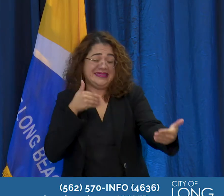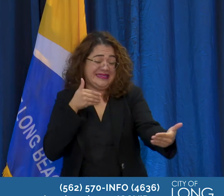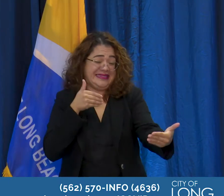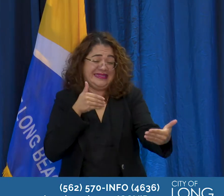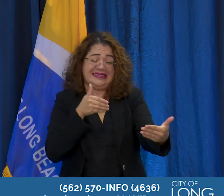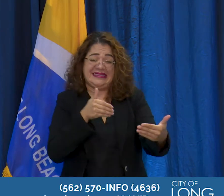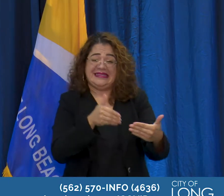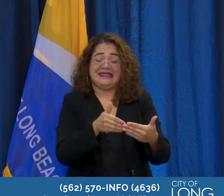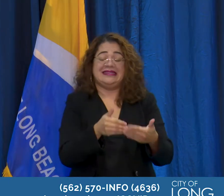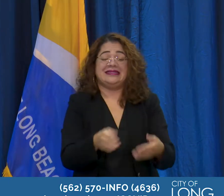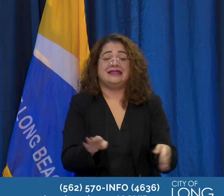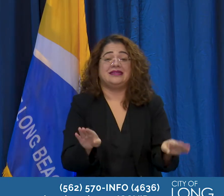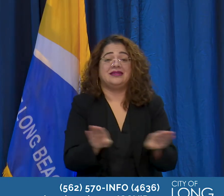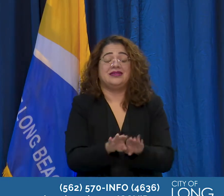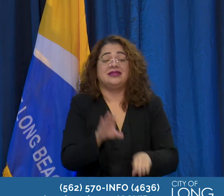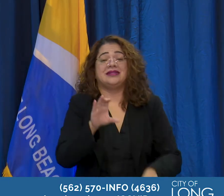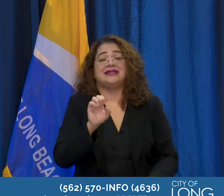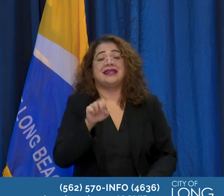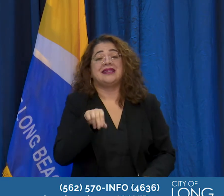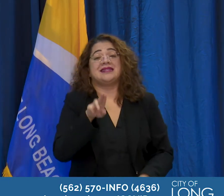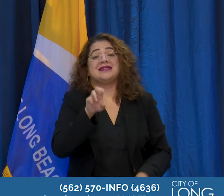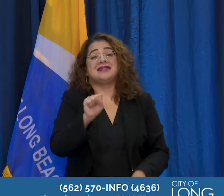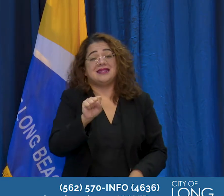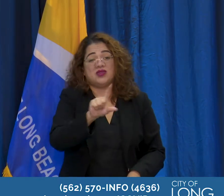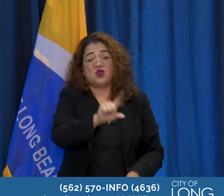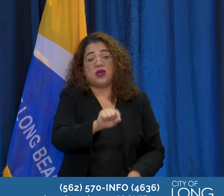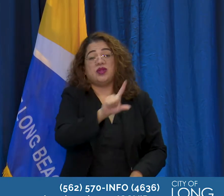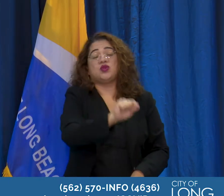It is time to fill out the census if you have not already done so.